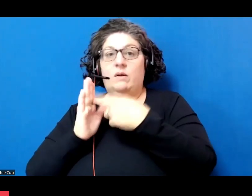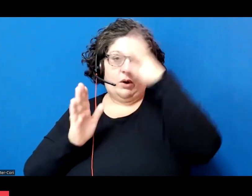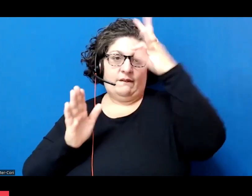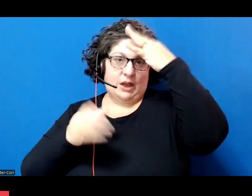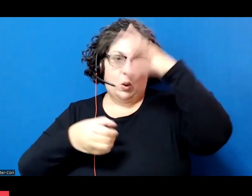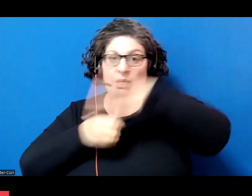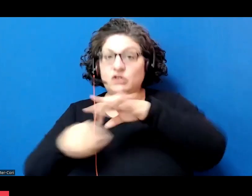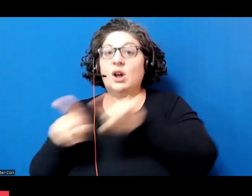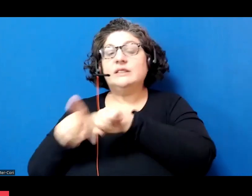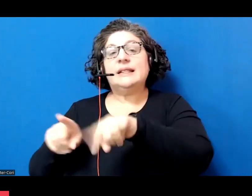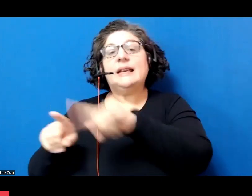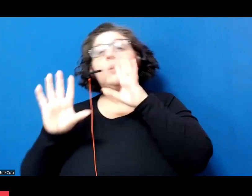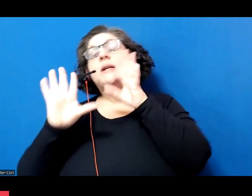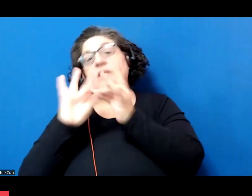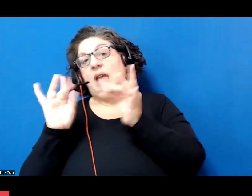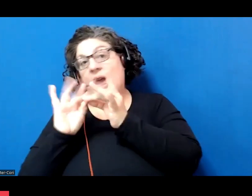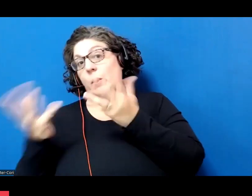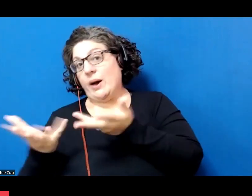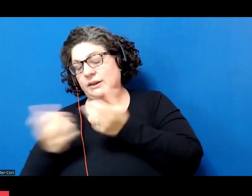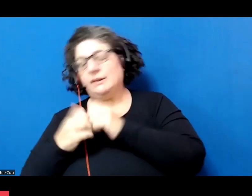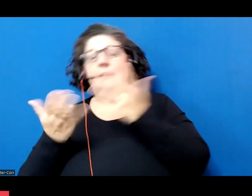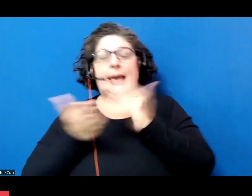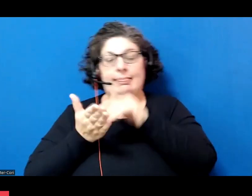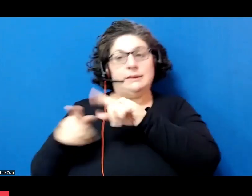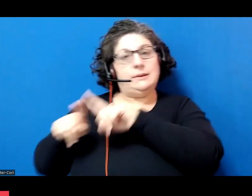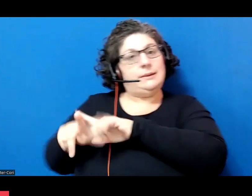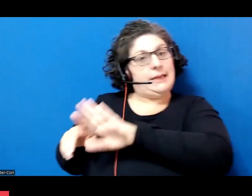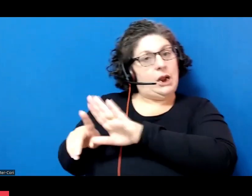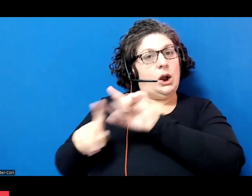They're also going to make an argument, again, this is based on their opposition to the surpetition.